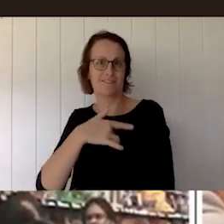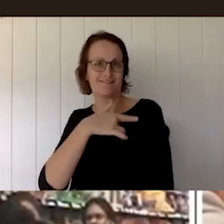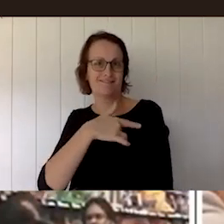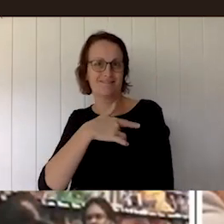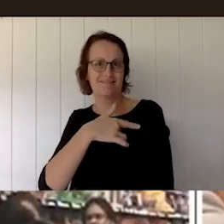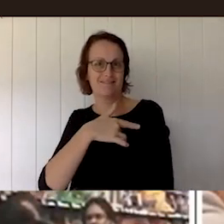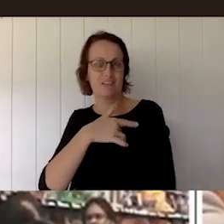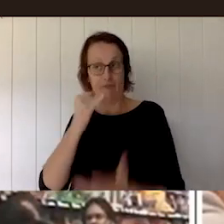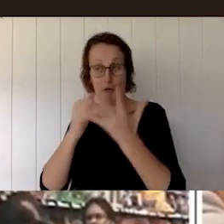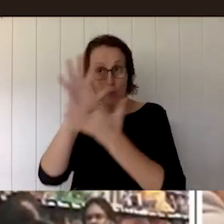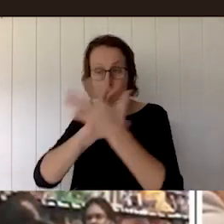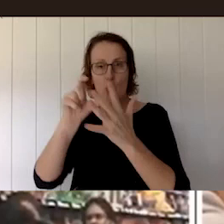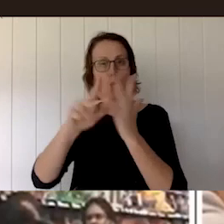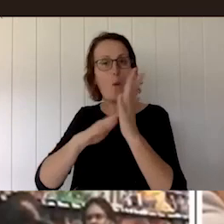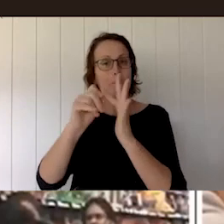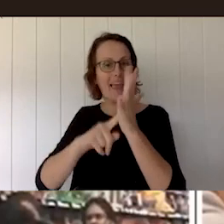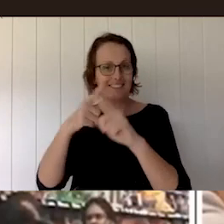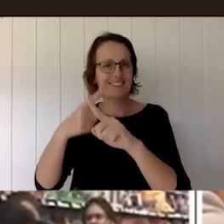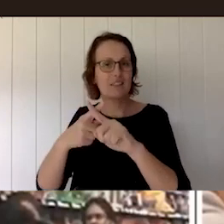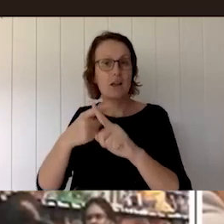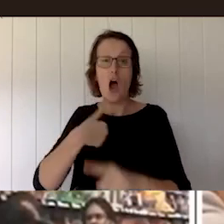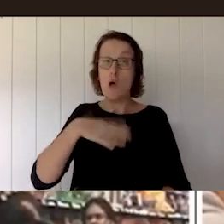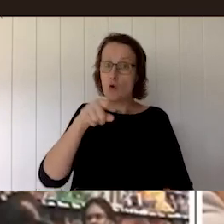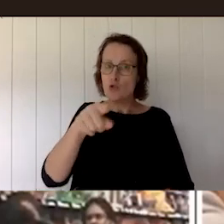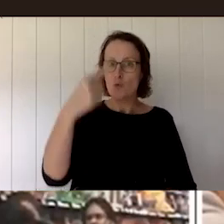to practice empathy. The way I think about empathy is not necessarily the